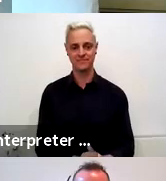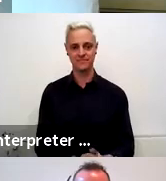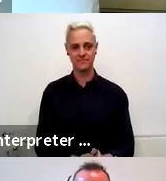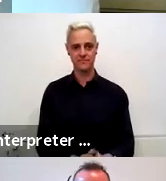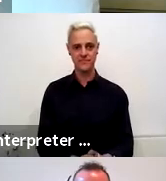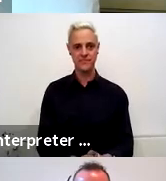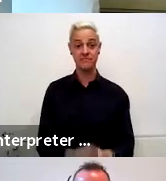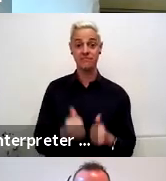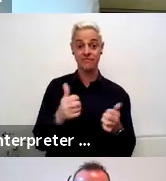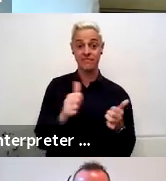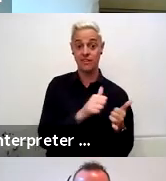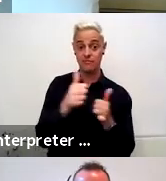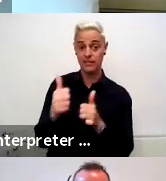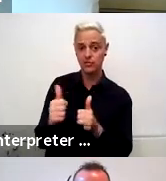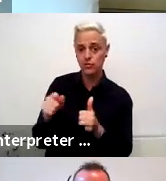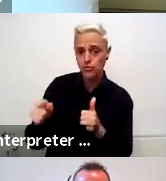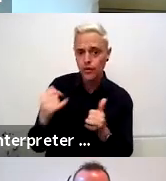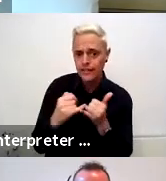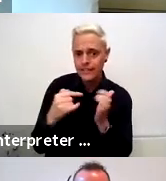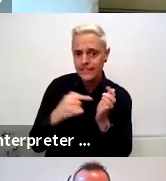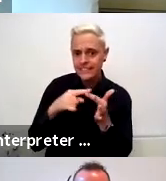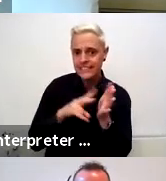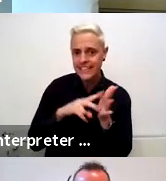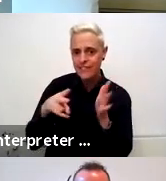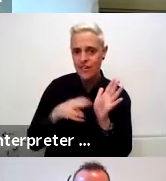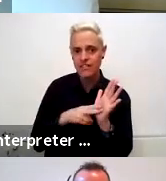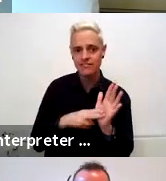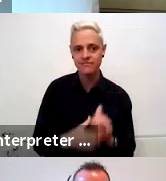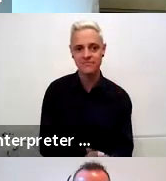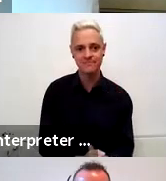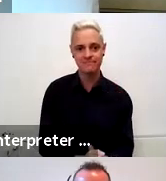If we pass over to Stephen.